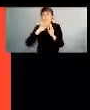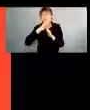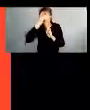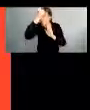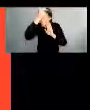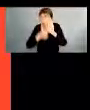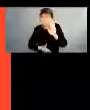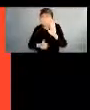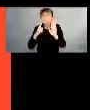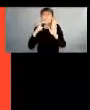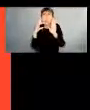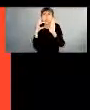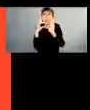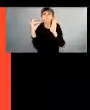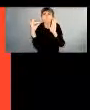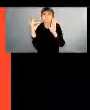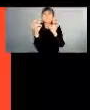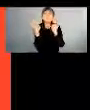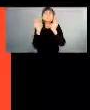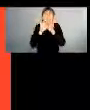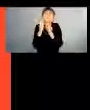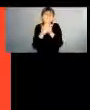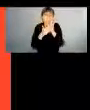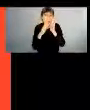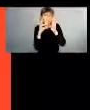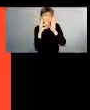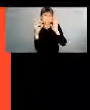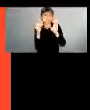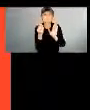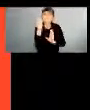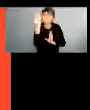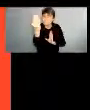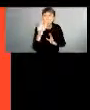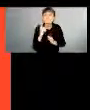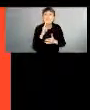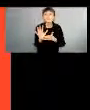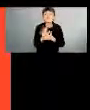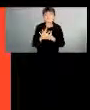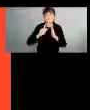an important excerpt. If you're showing a video and its more than five minutes long,